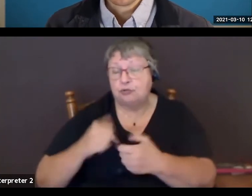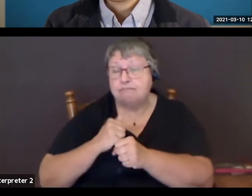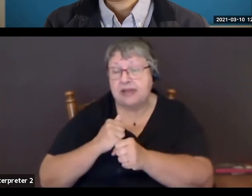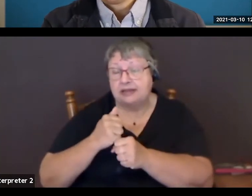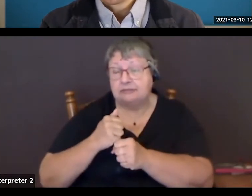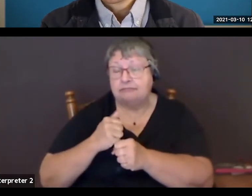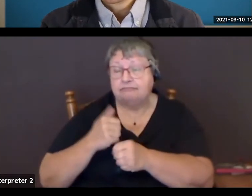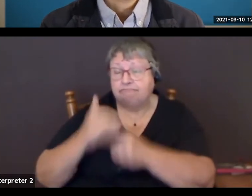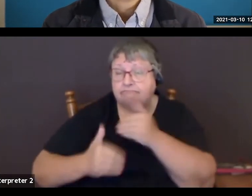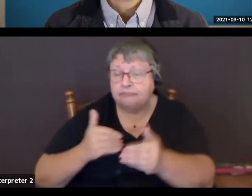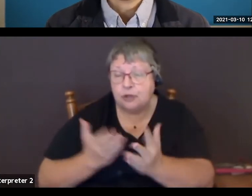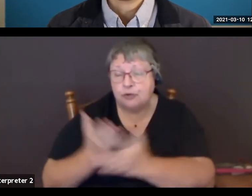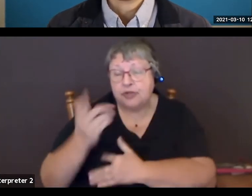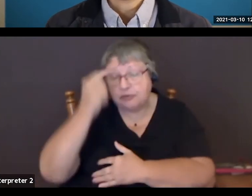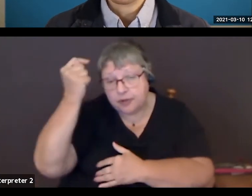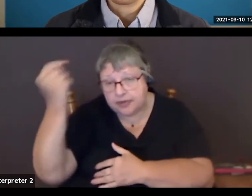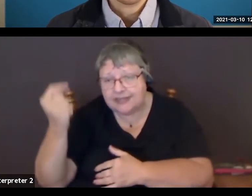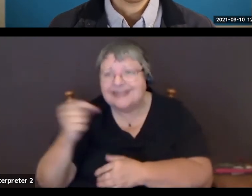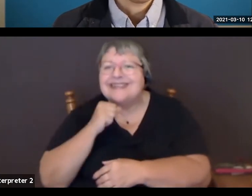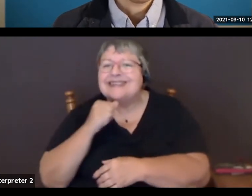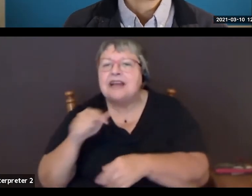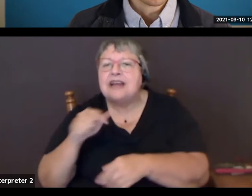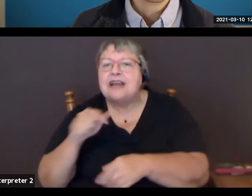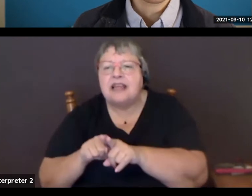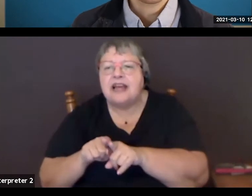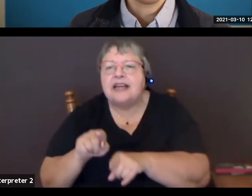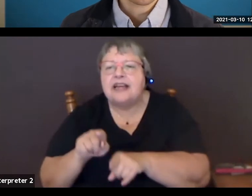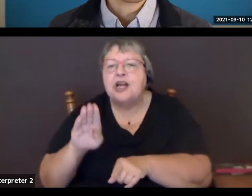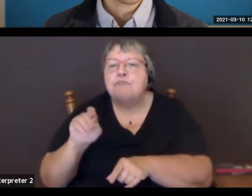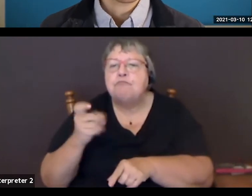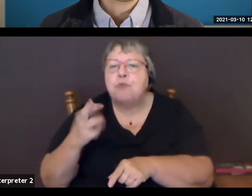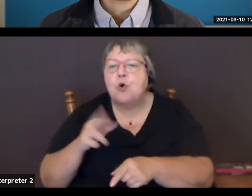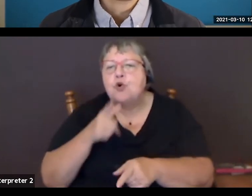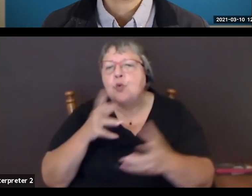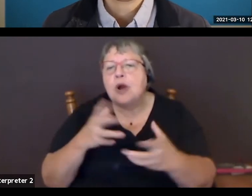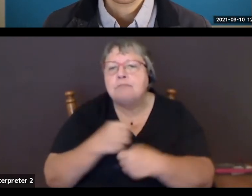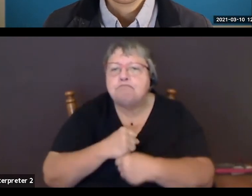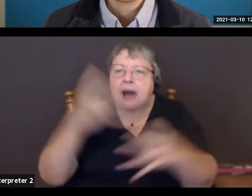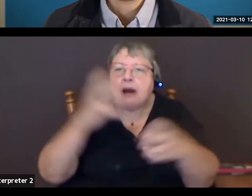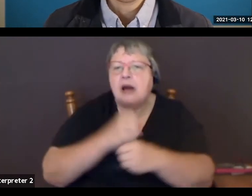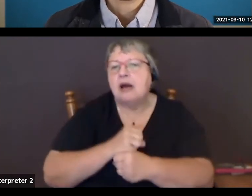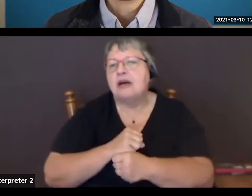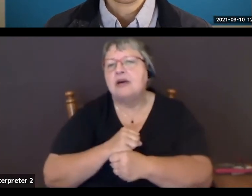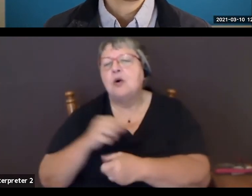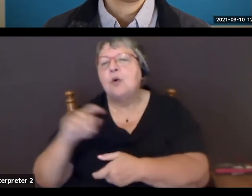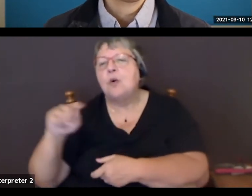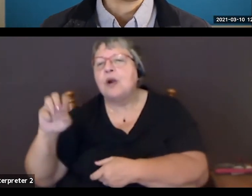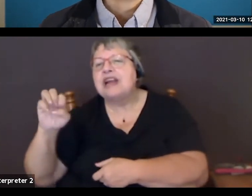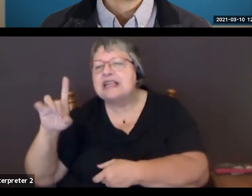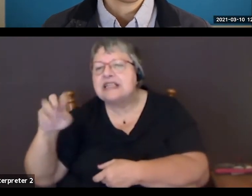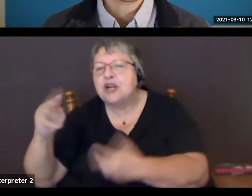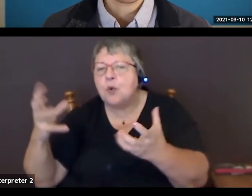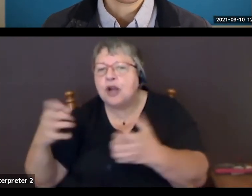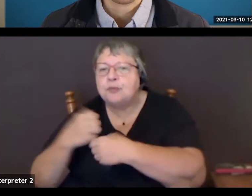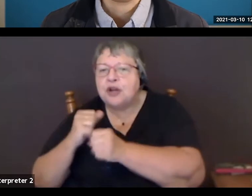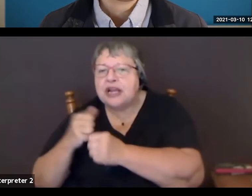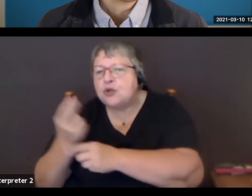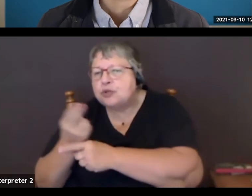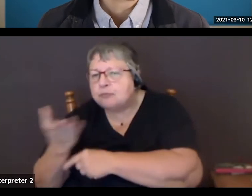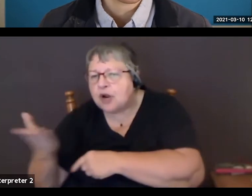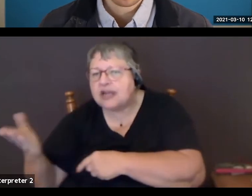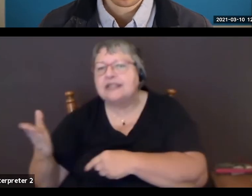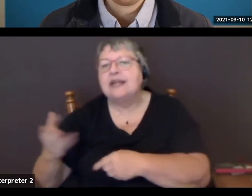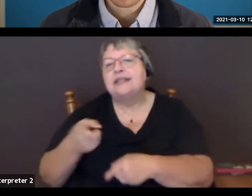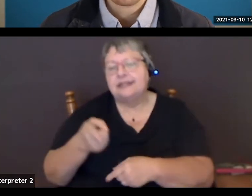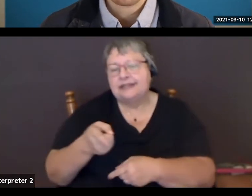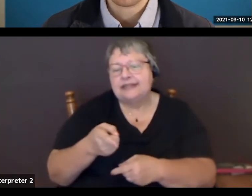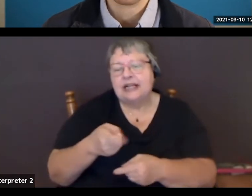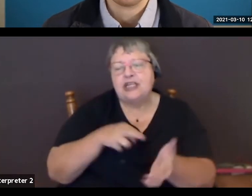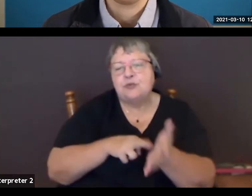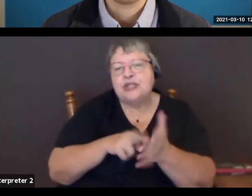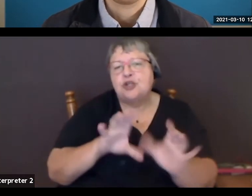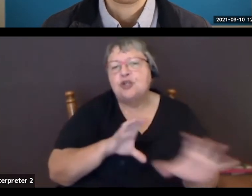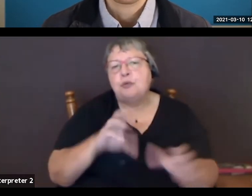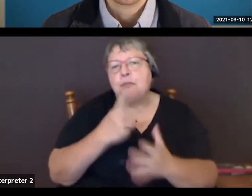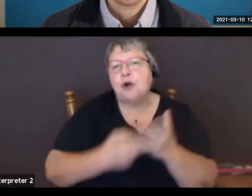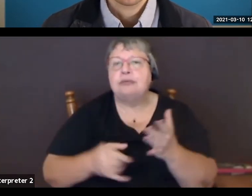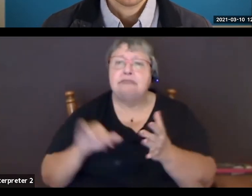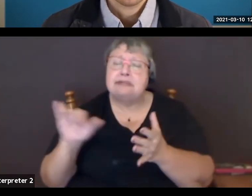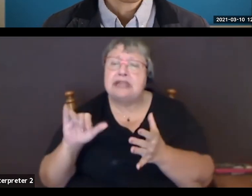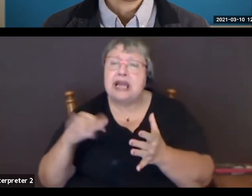Unlike Niels Bohr who was concerned with atomic theory or Thomas Edison who wanted to create usable product. These researchers try to do both at the same time, much like we have with cat lab.